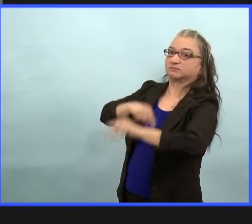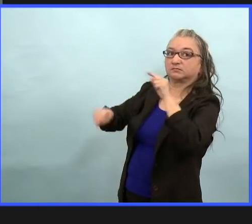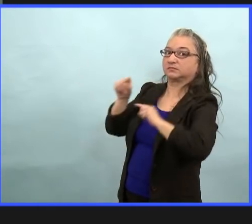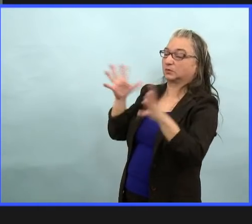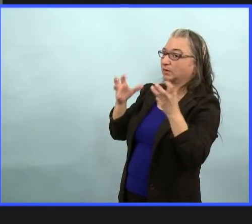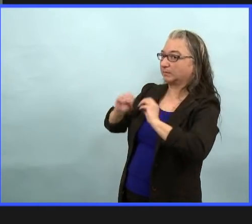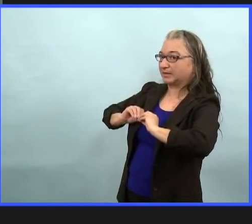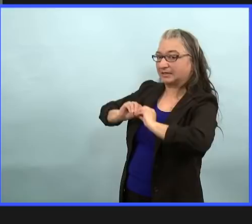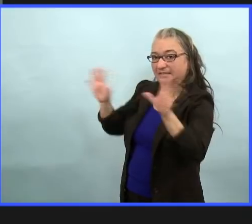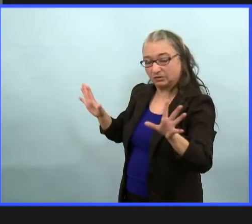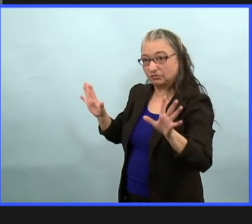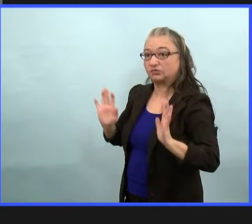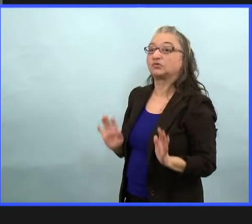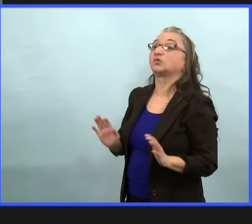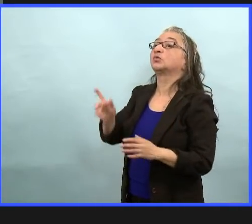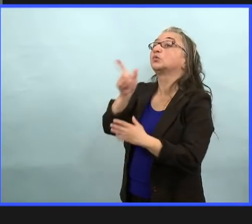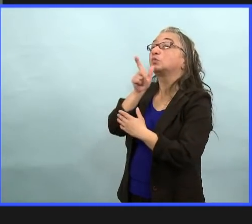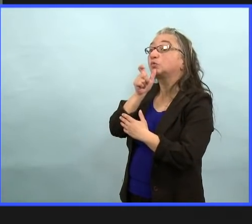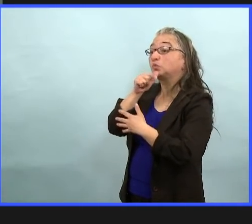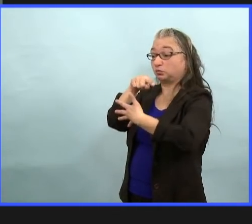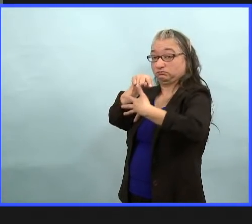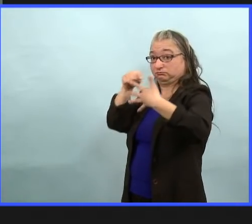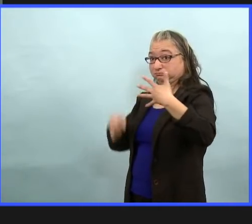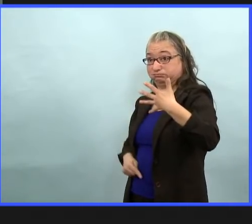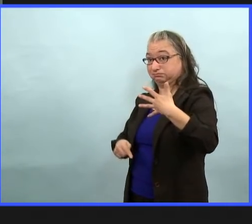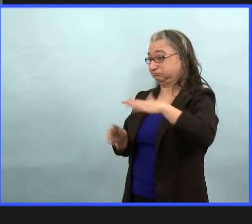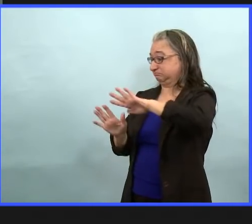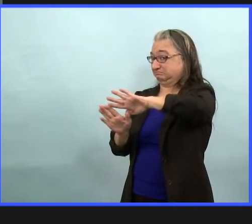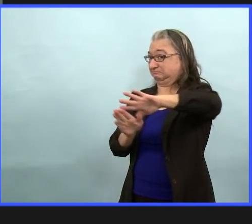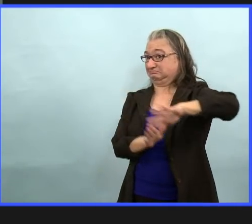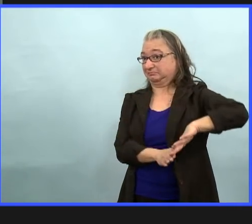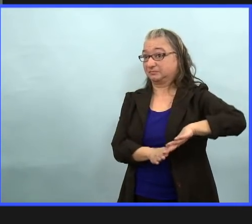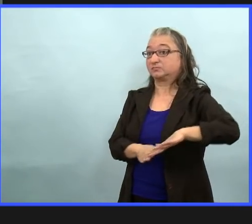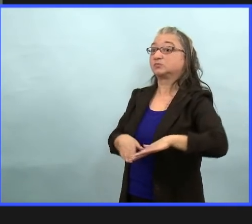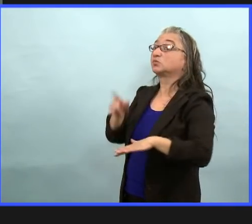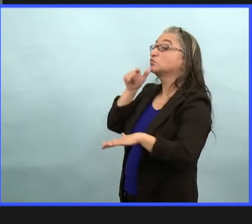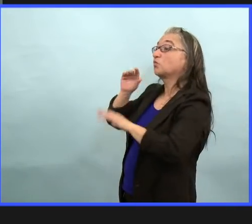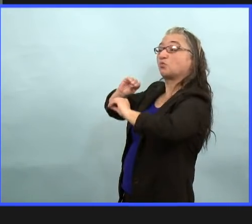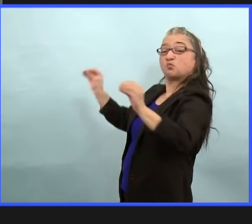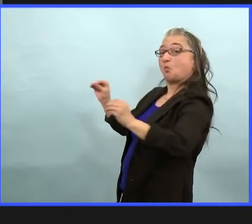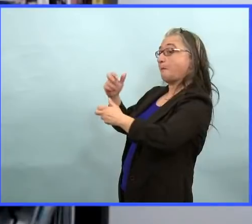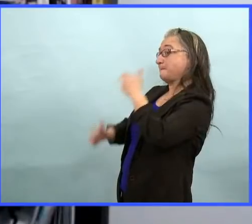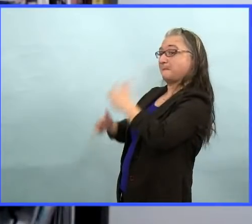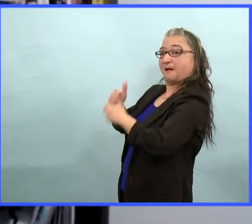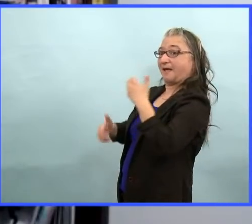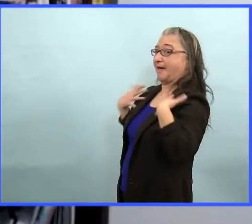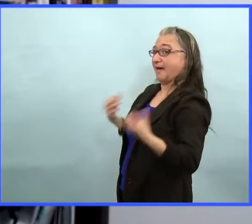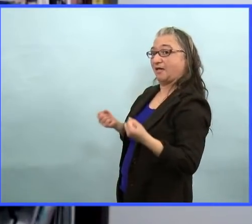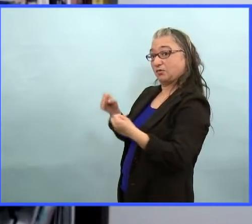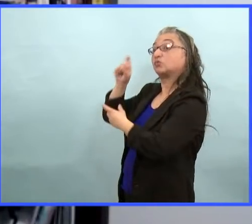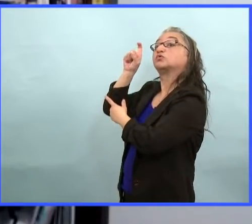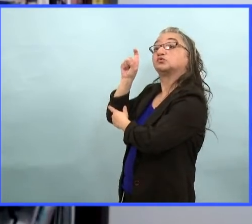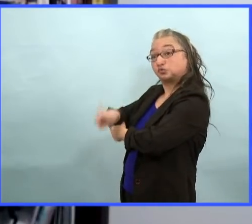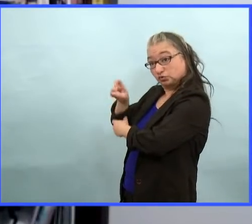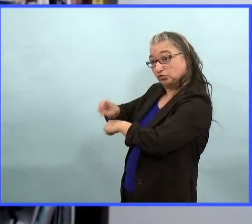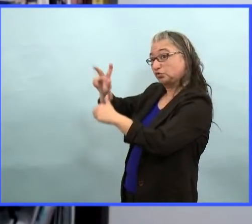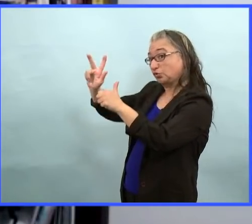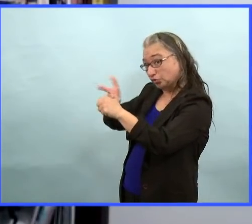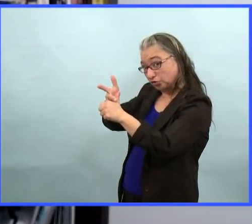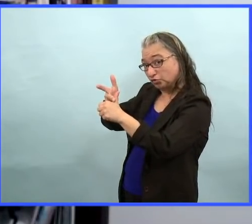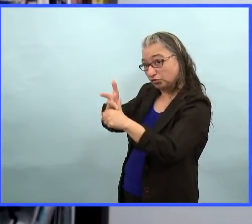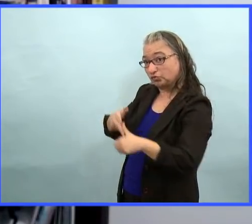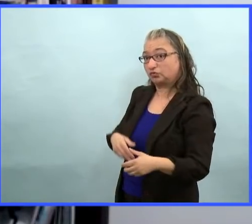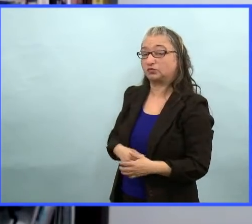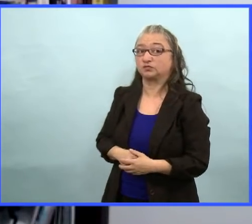with out those uh compromised systems so for youth who don't fit into any of those categories there's